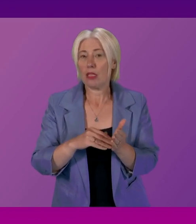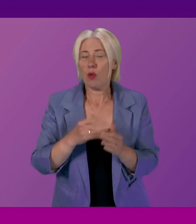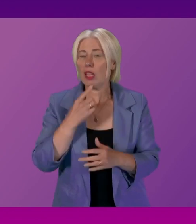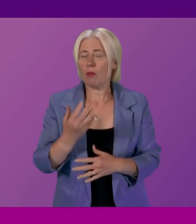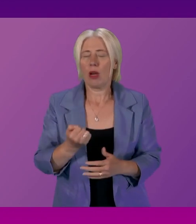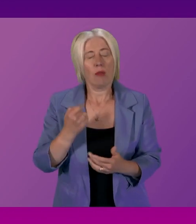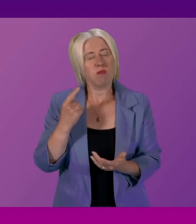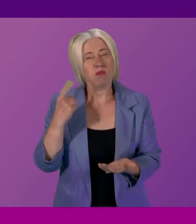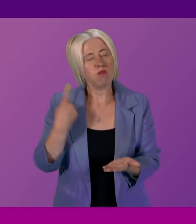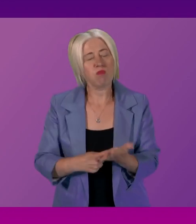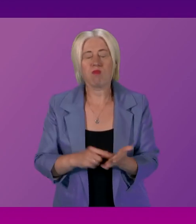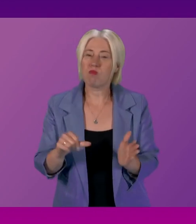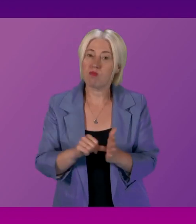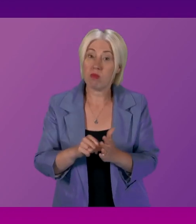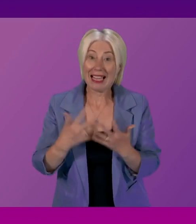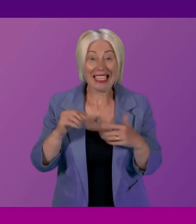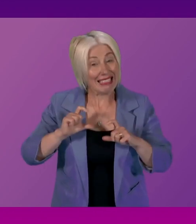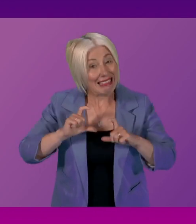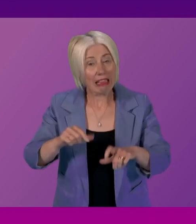the impacts of that difficult decision.